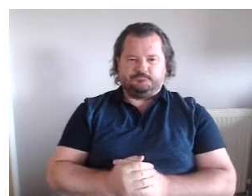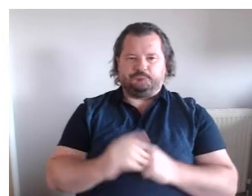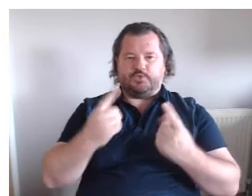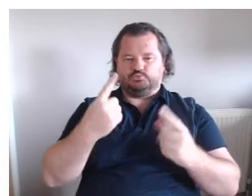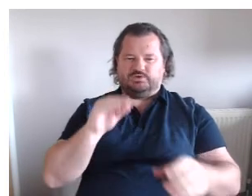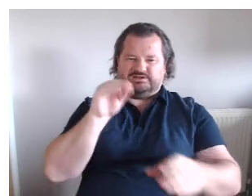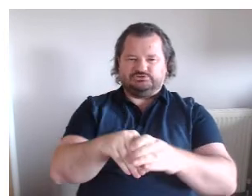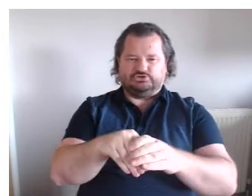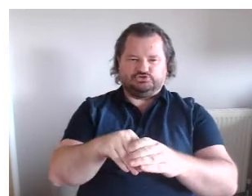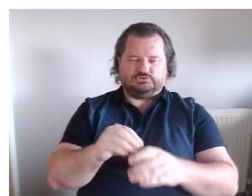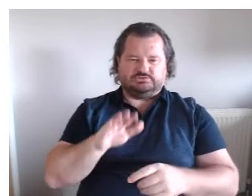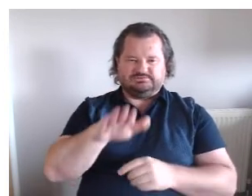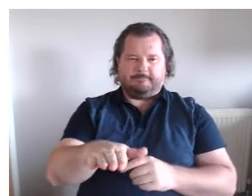First the insertion step.